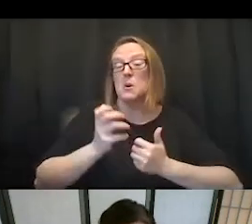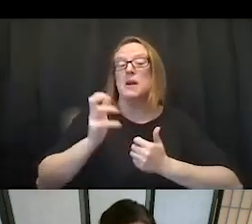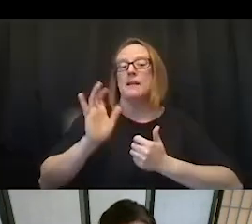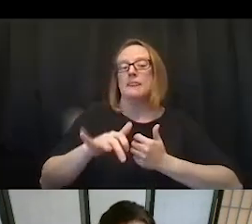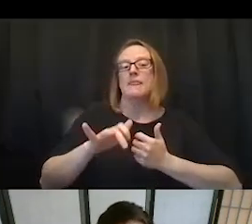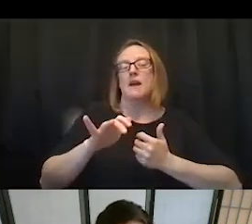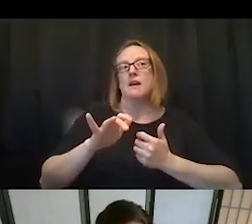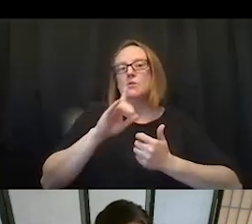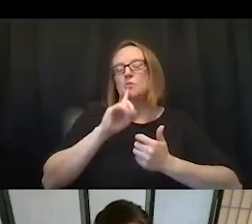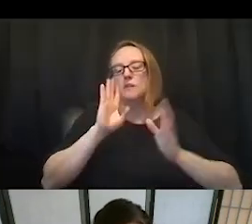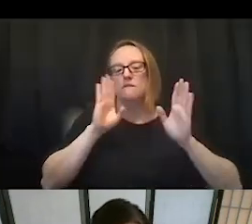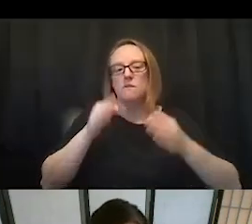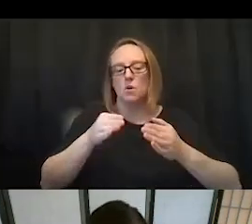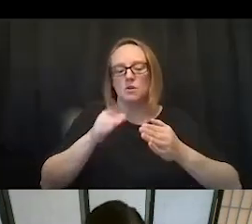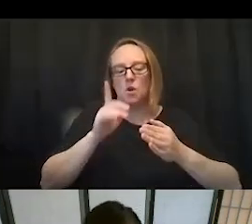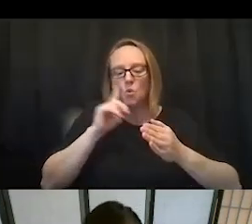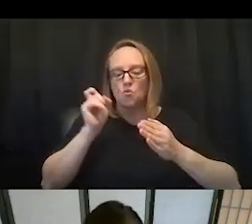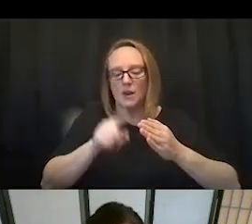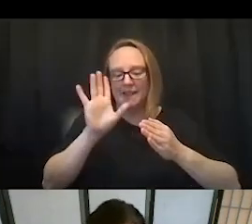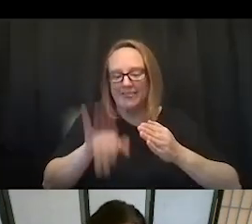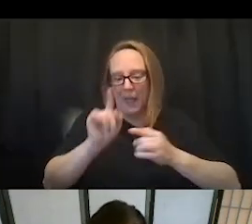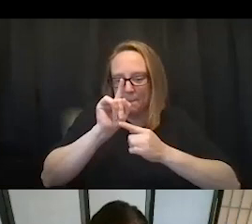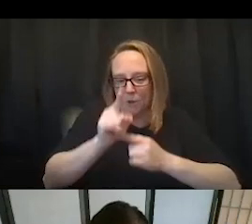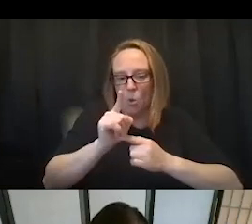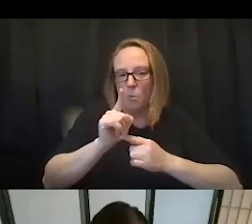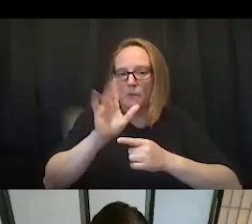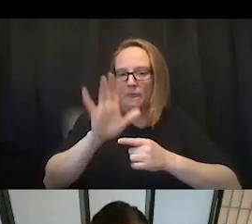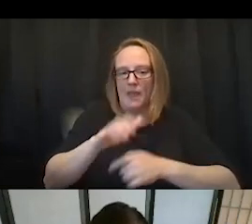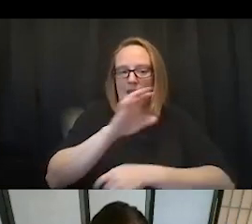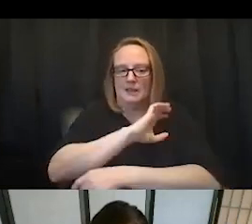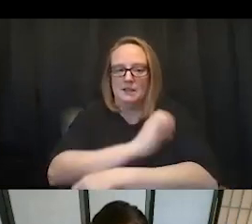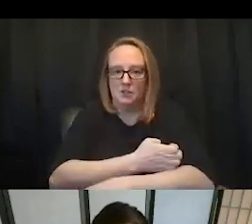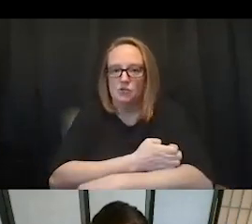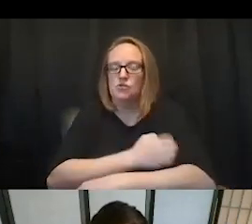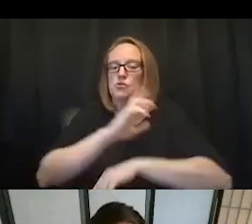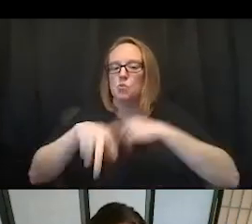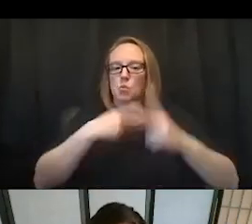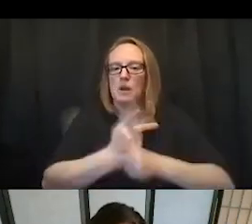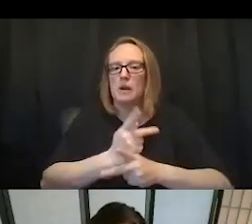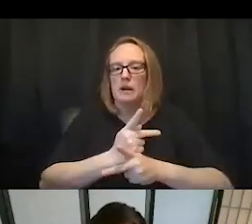so sometimes some that like potential energy that- that kind of needs to be channeled right, it's